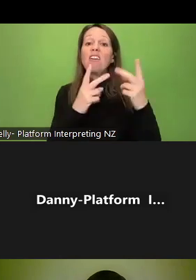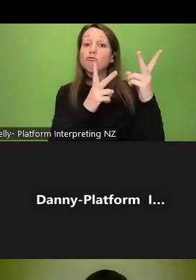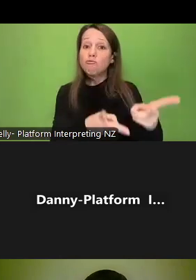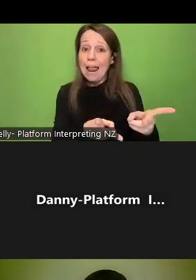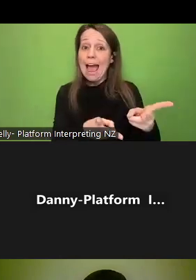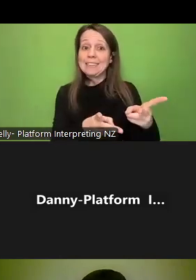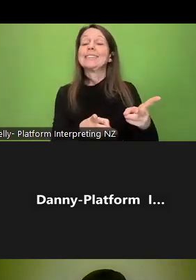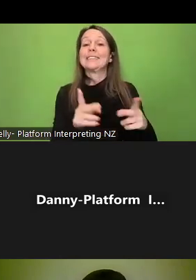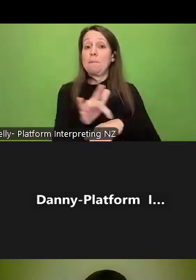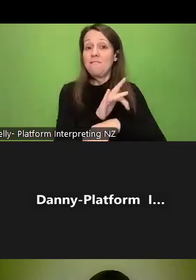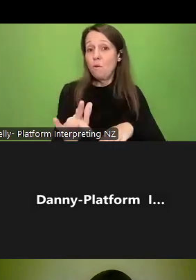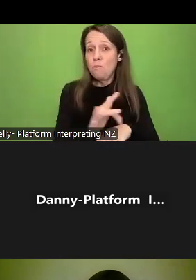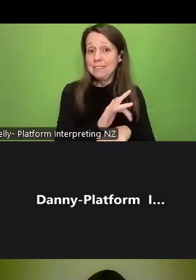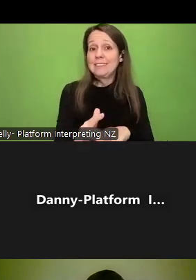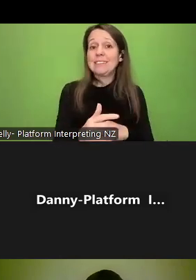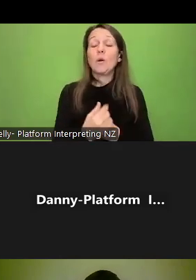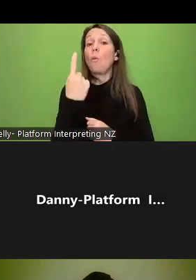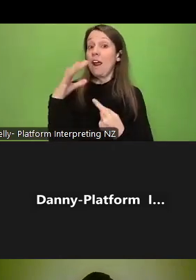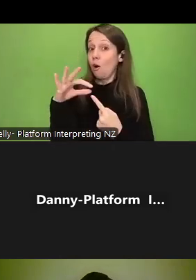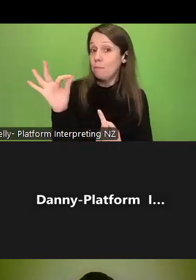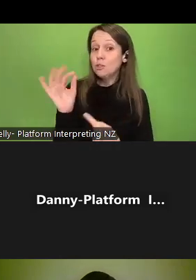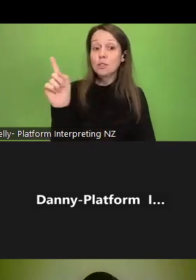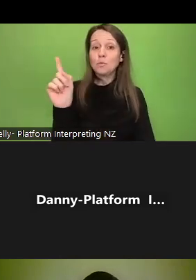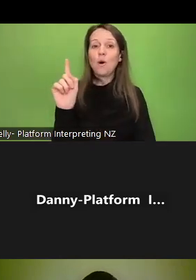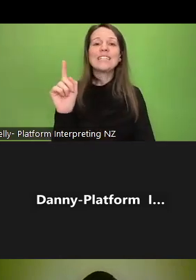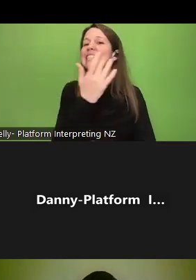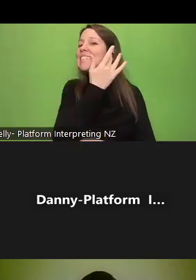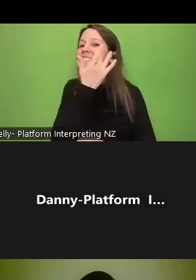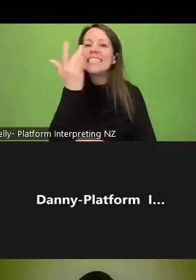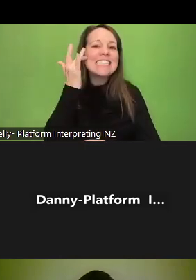One of which is Sensory relaxed performances.